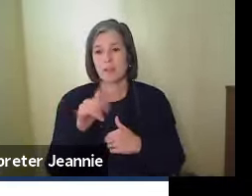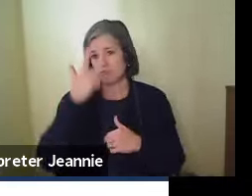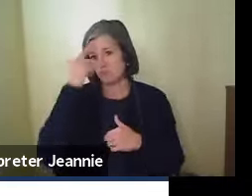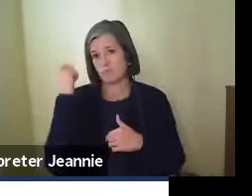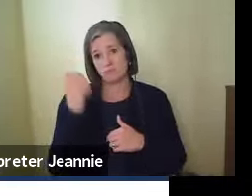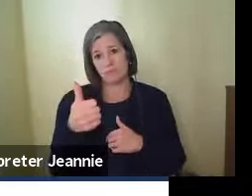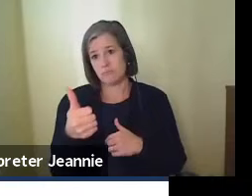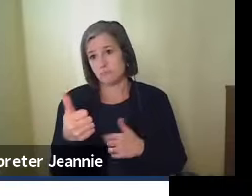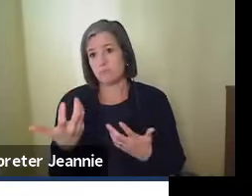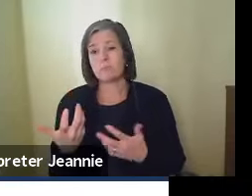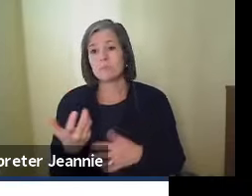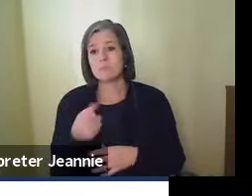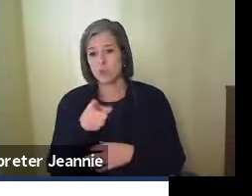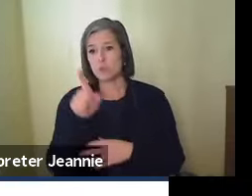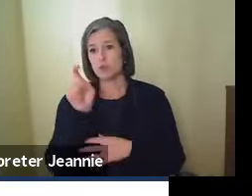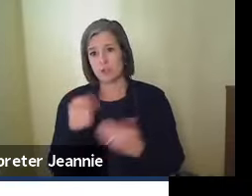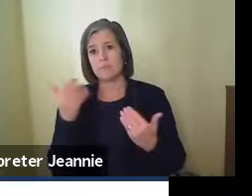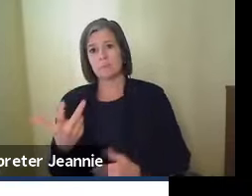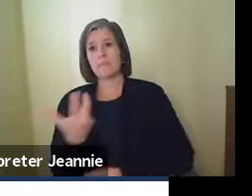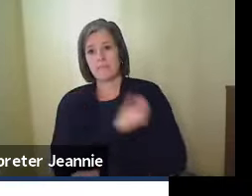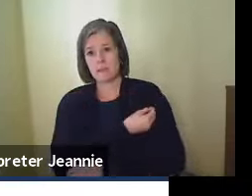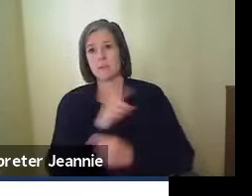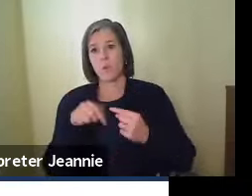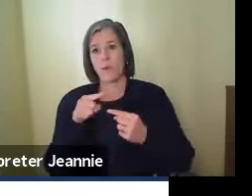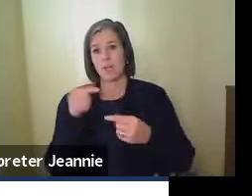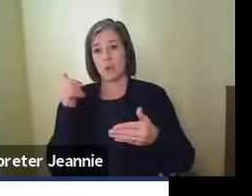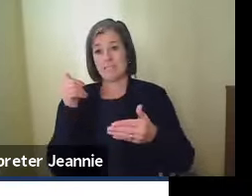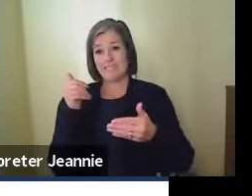You should get vaccinated when you are nearing that 90 day mark because